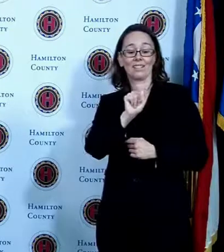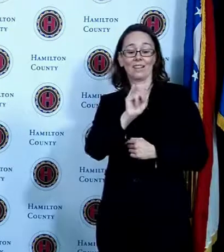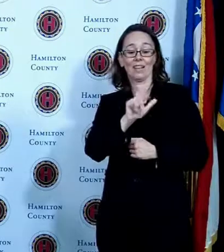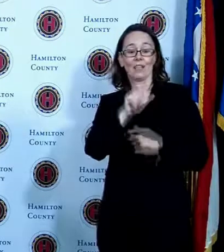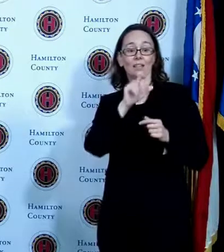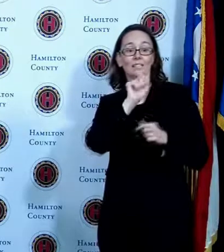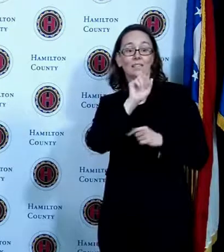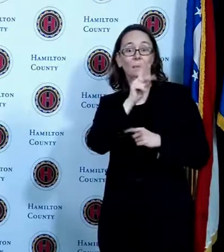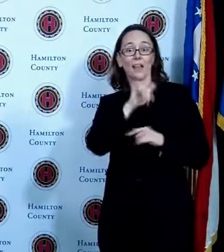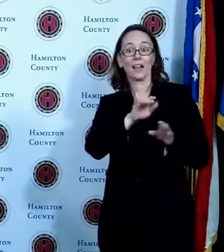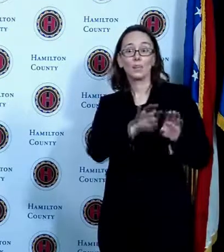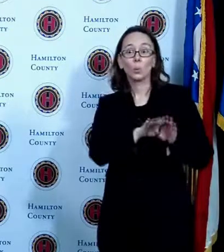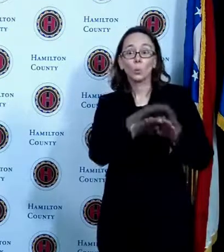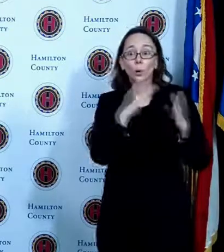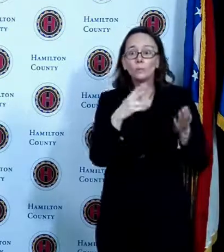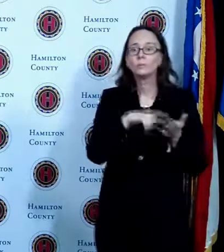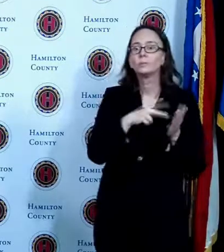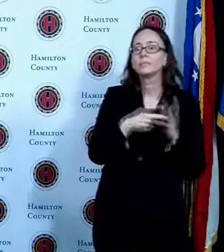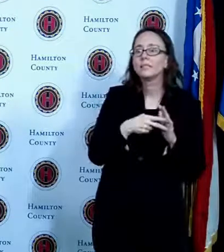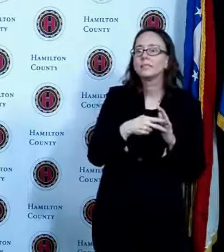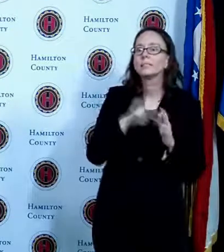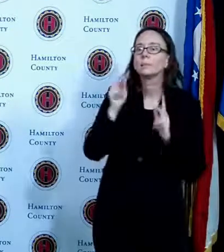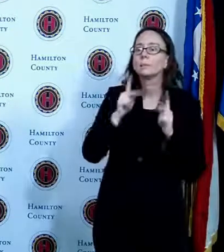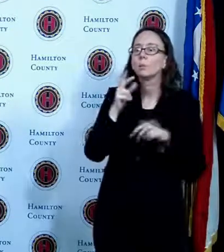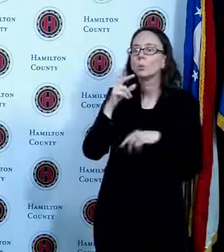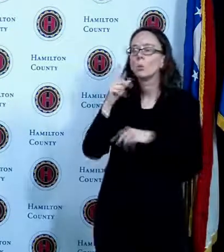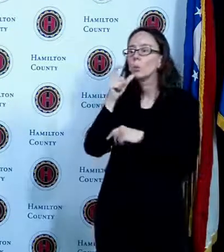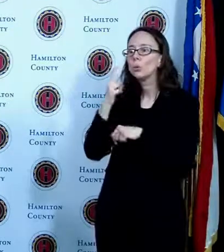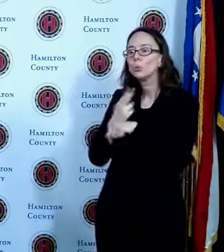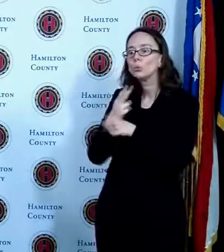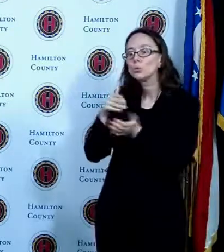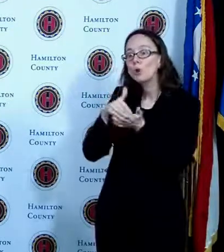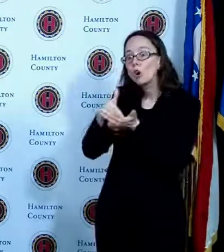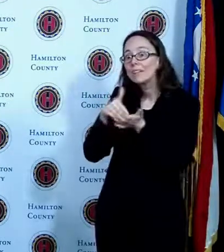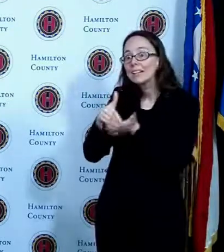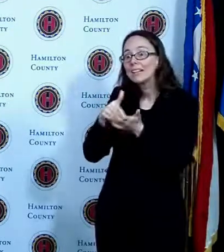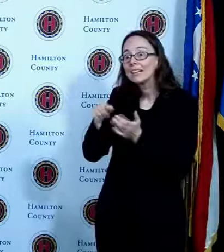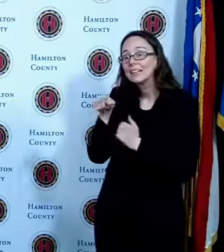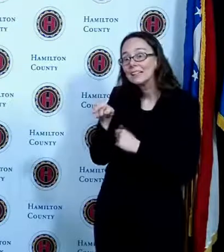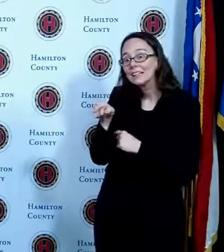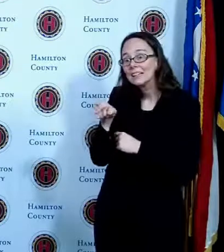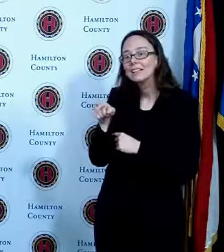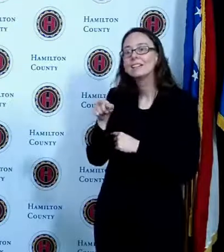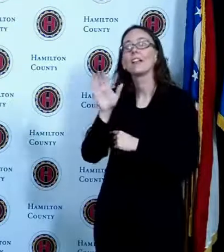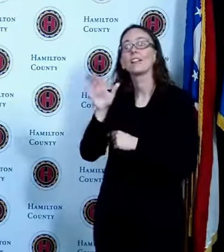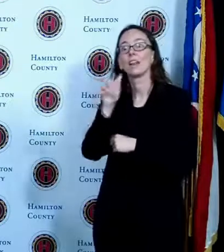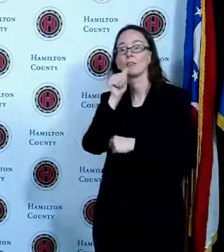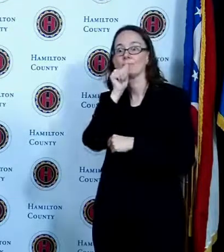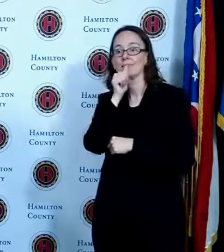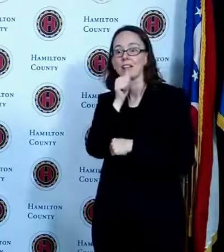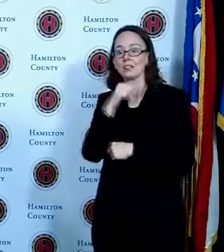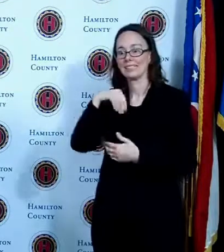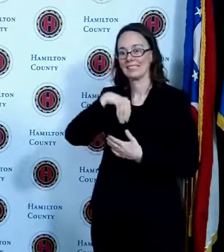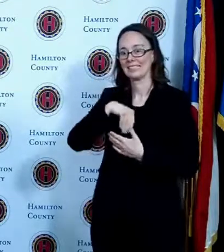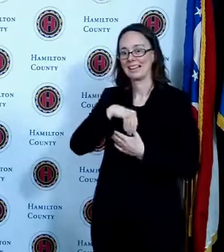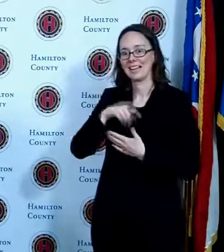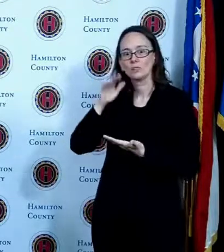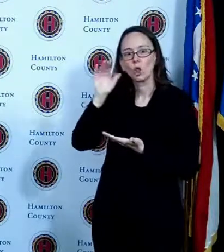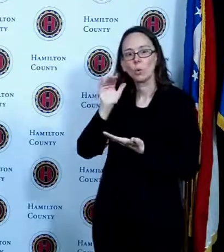their tolerances would be lower and we knew that there are probably a push to get fentanyl on the street and be put in other drugs and people that are